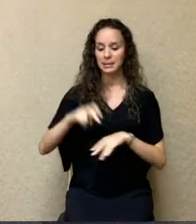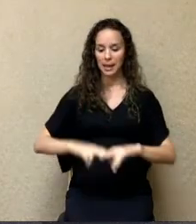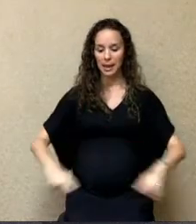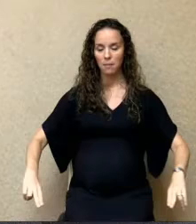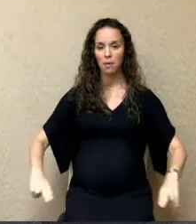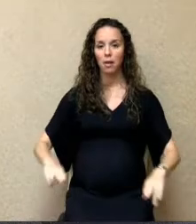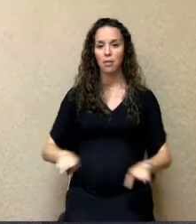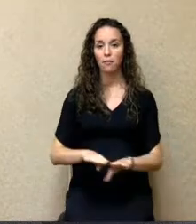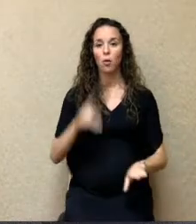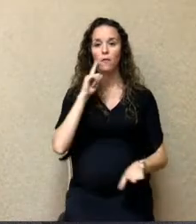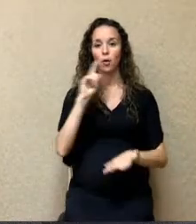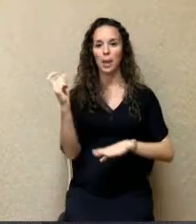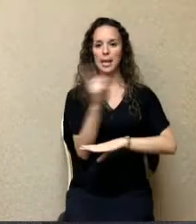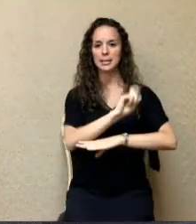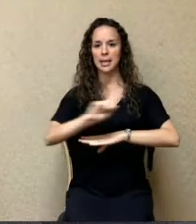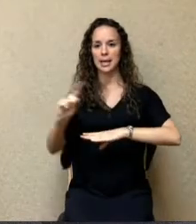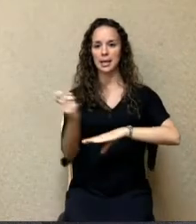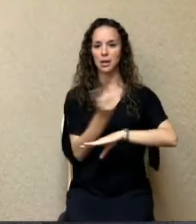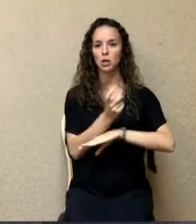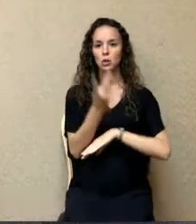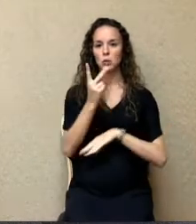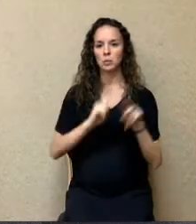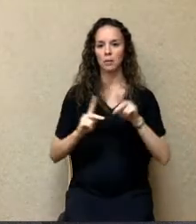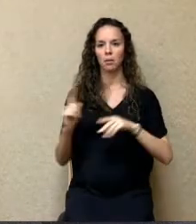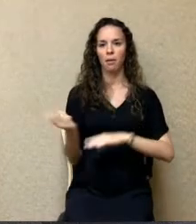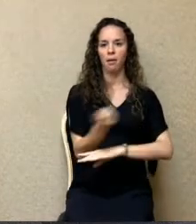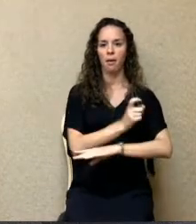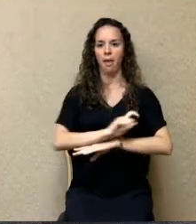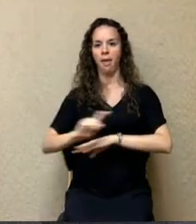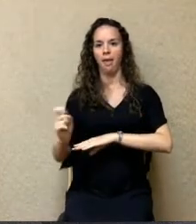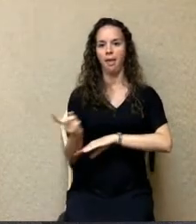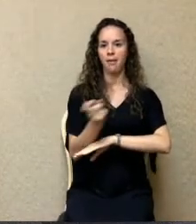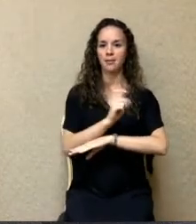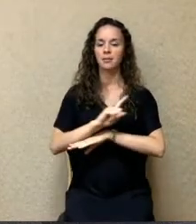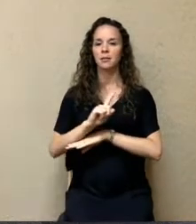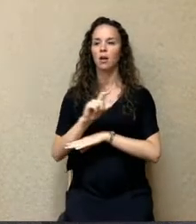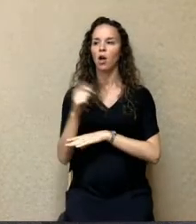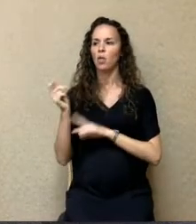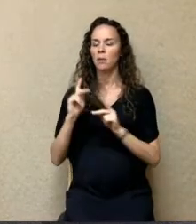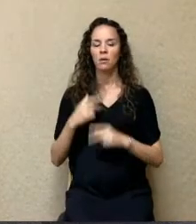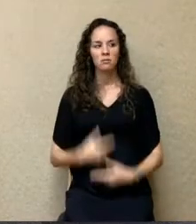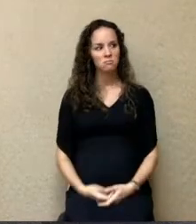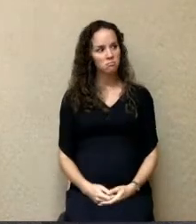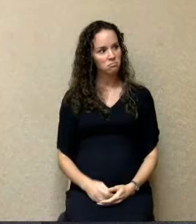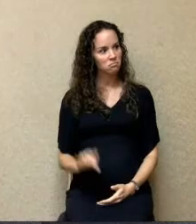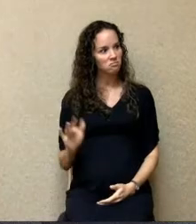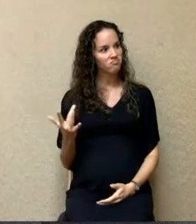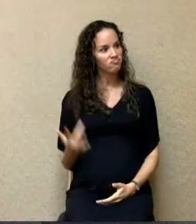We had two pacers and some of the other members were annoyed with that.